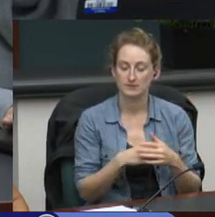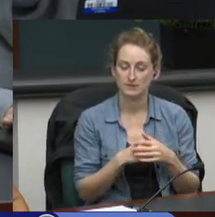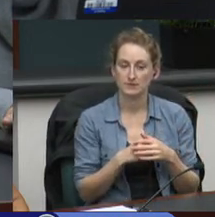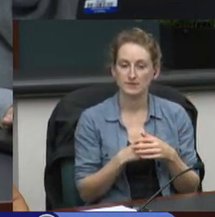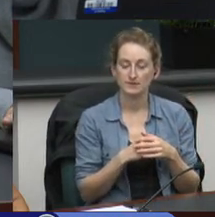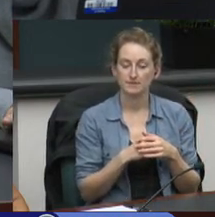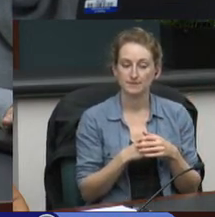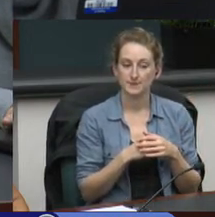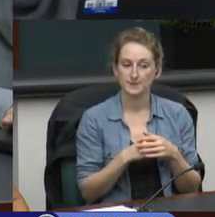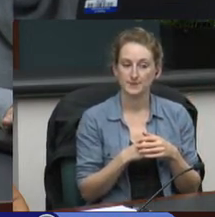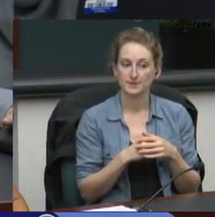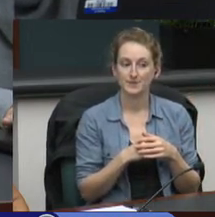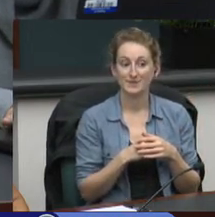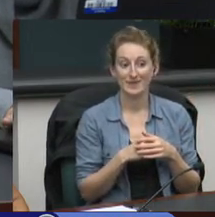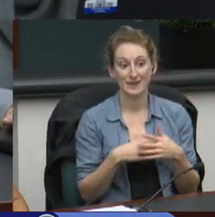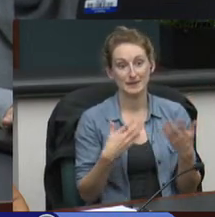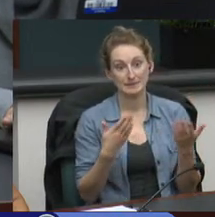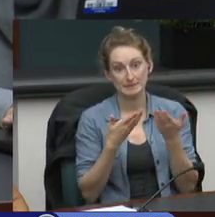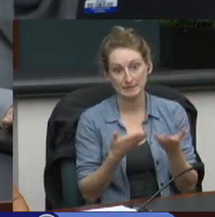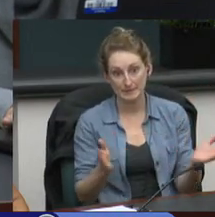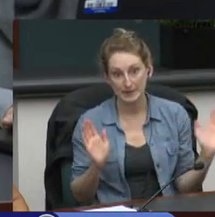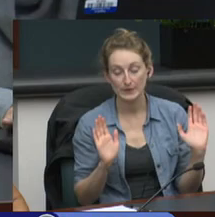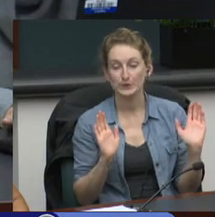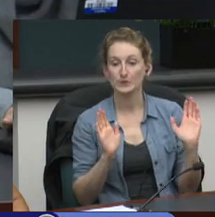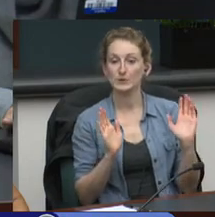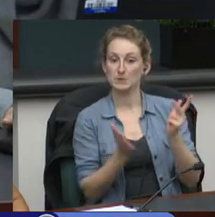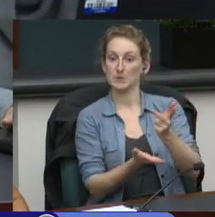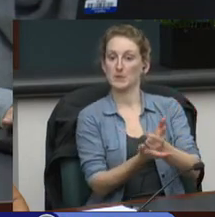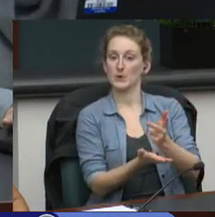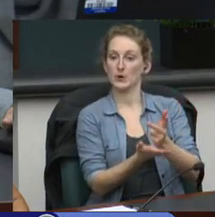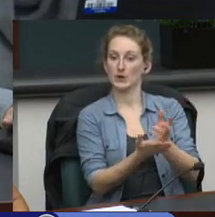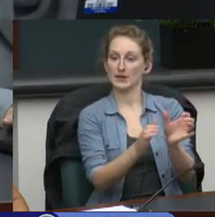parking standards when the consultant reviewed our section we're very